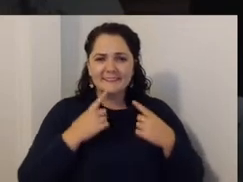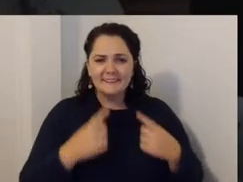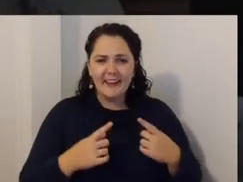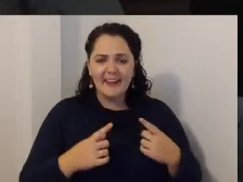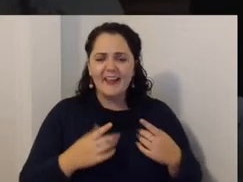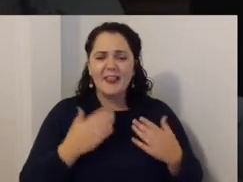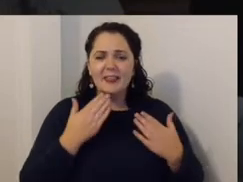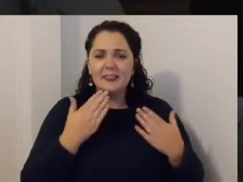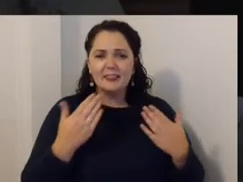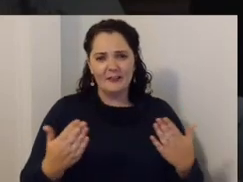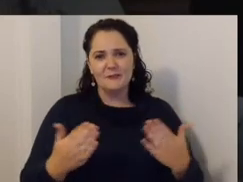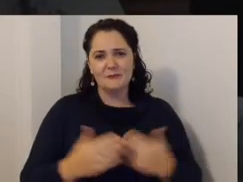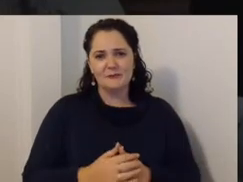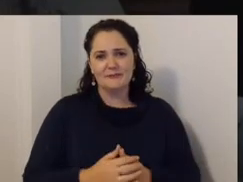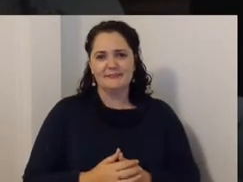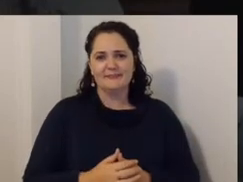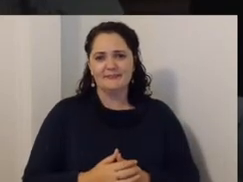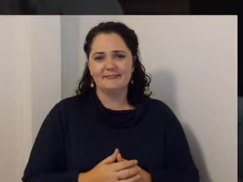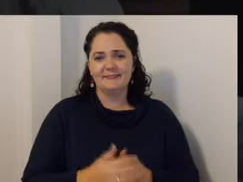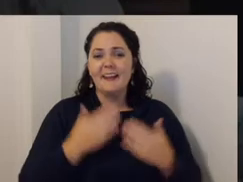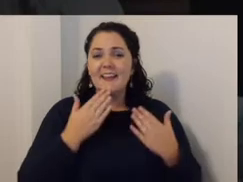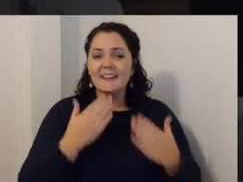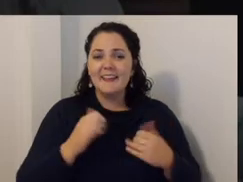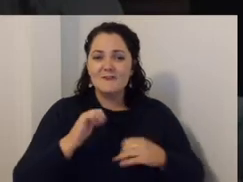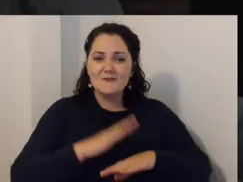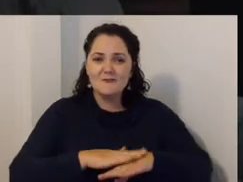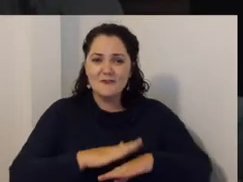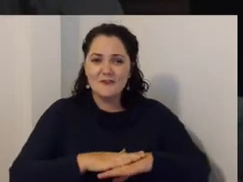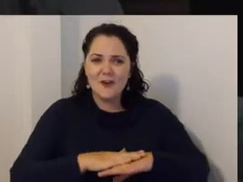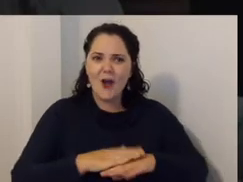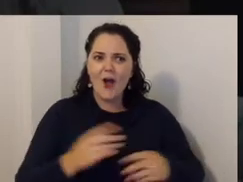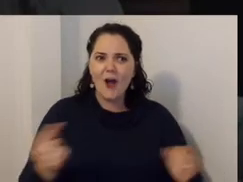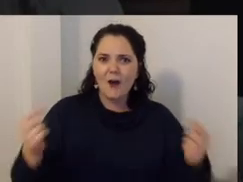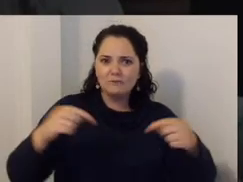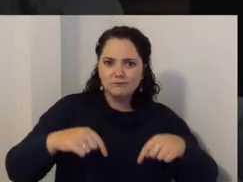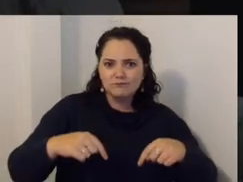for having me, thanks for uh taking the time to sit in and draw with us here this evening, I'd like to